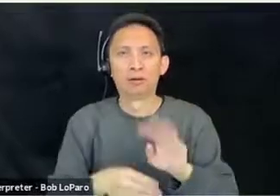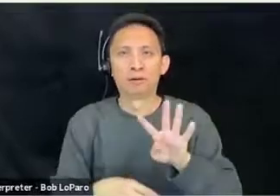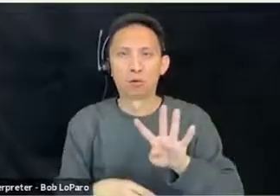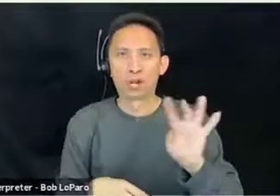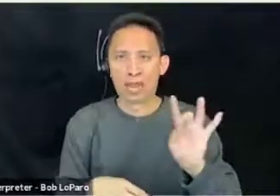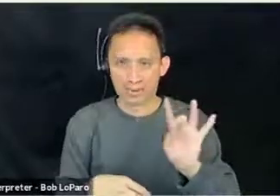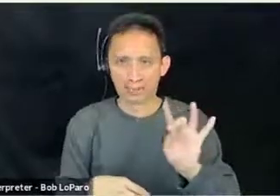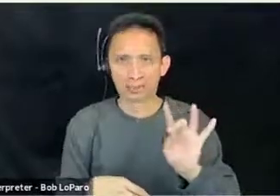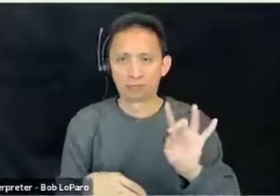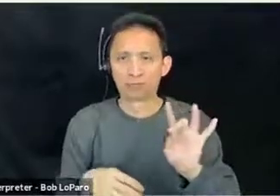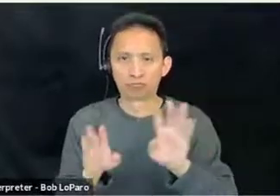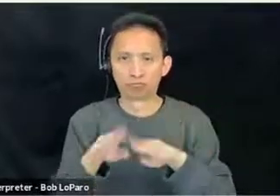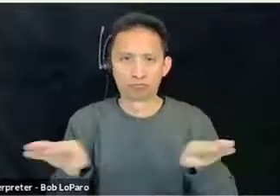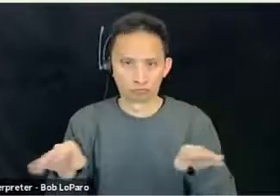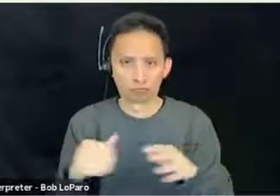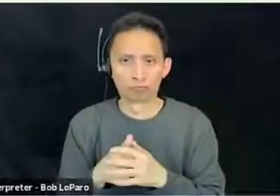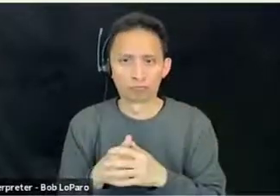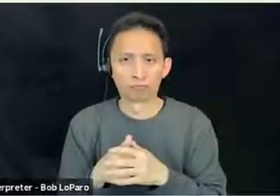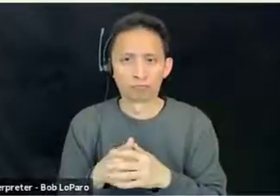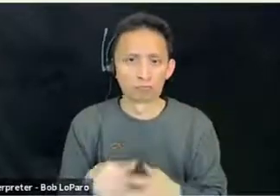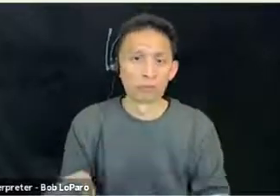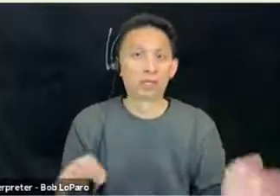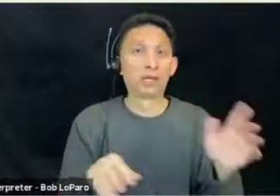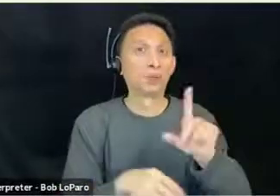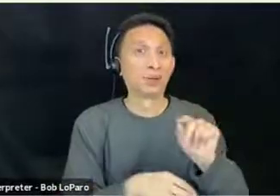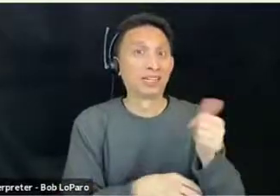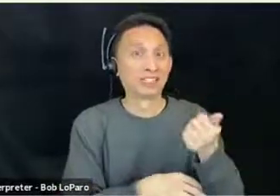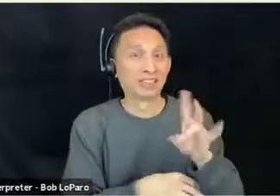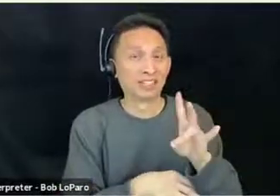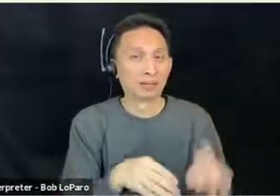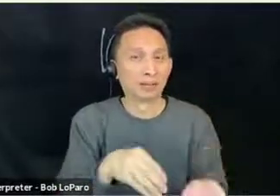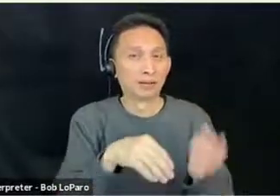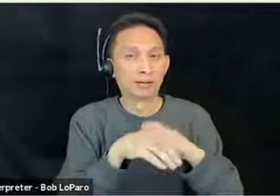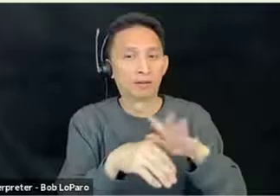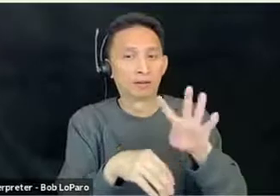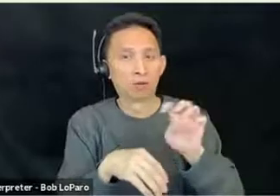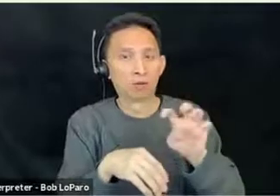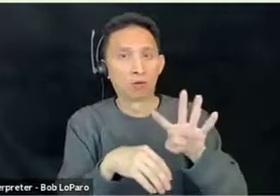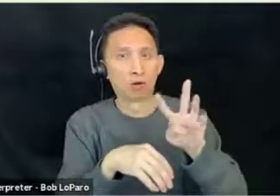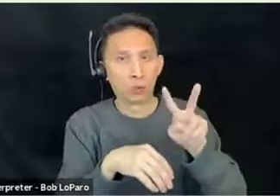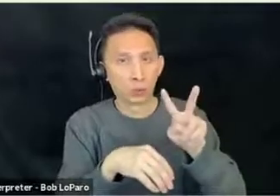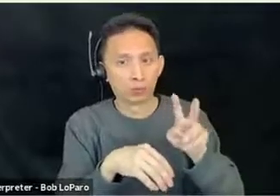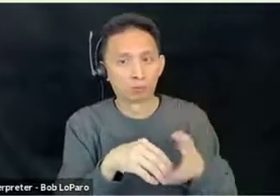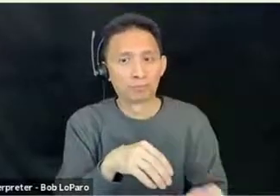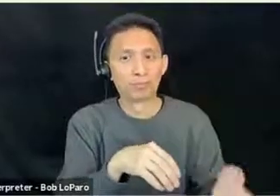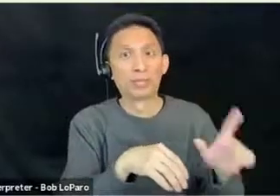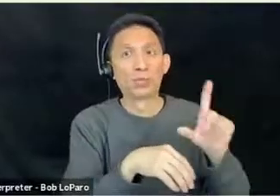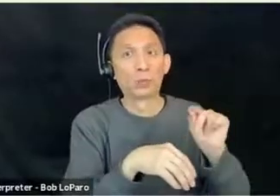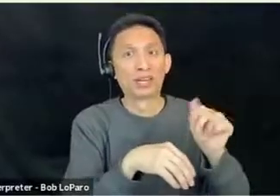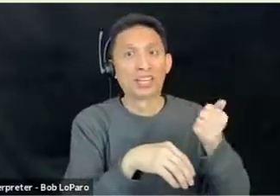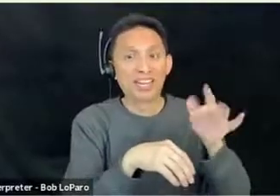In 2017, it grew to 442. In 2018, it grew to 481.